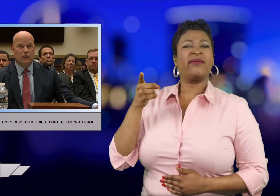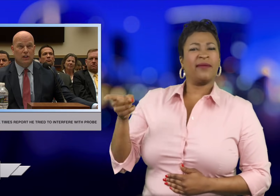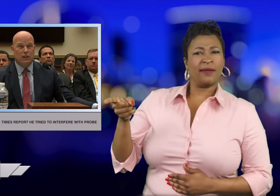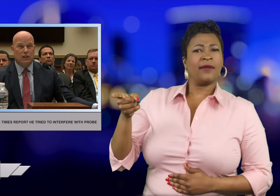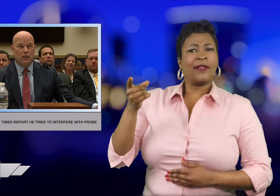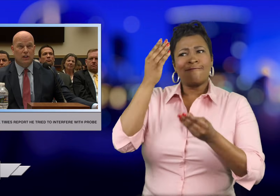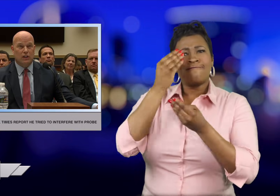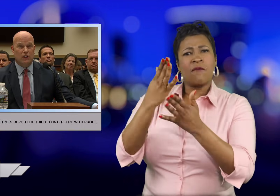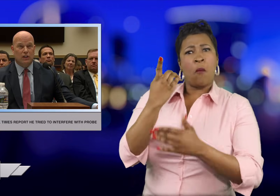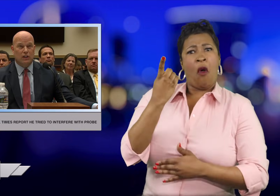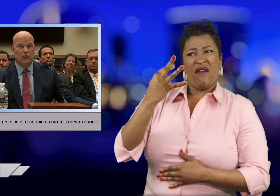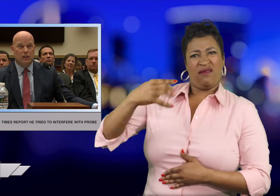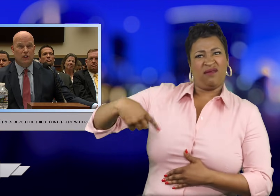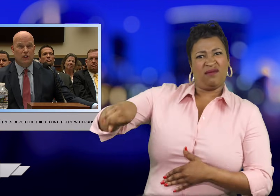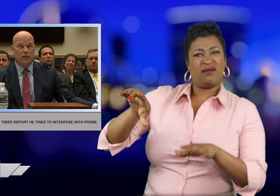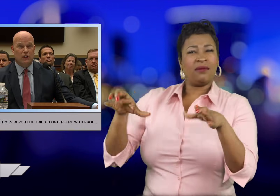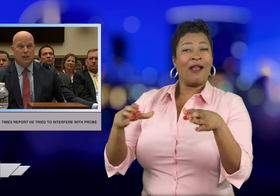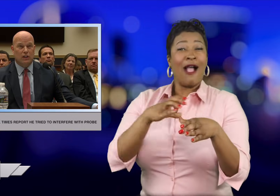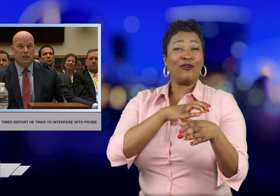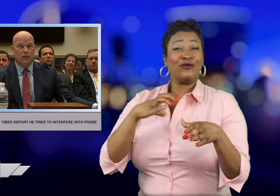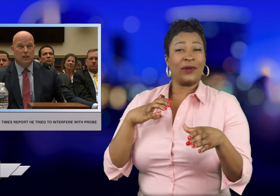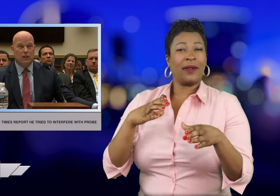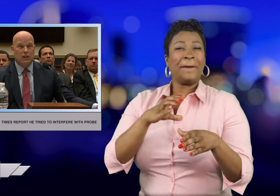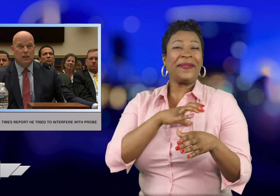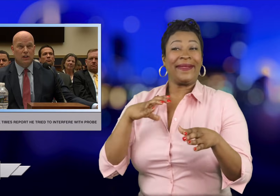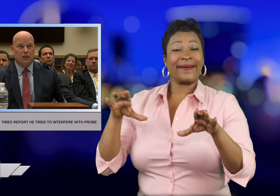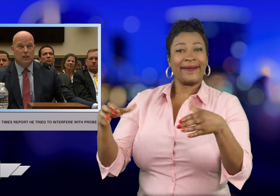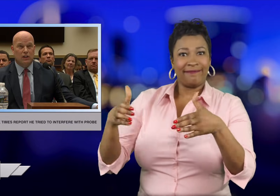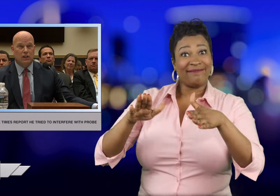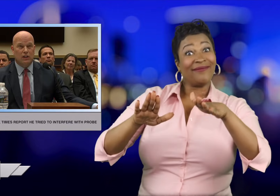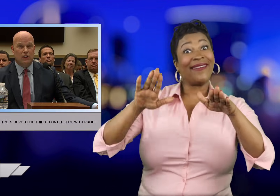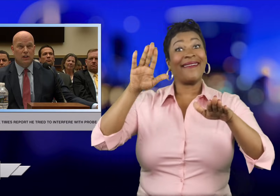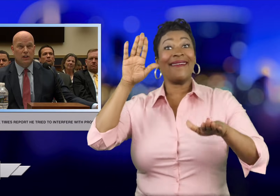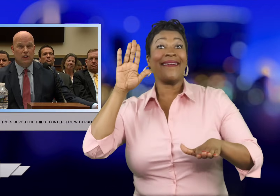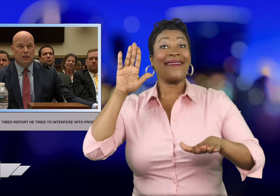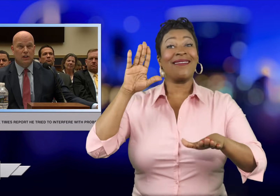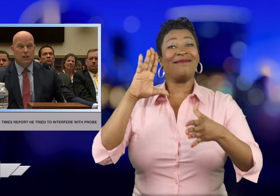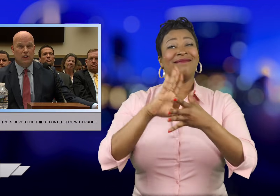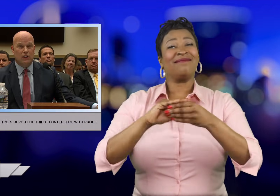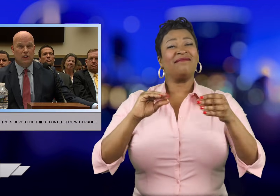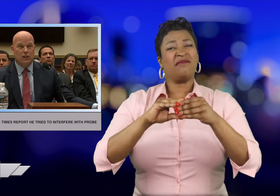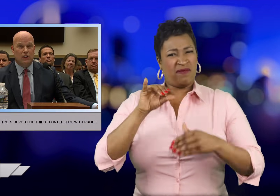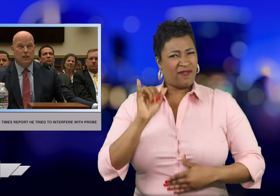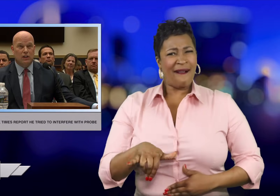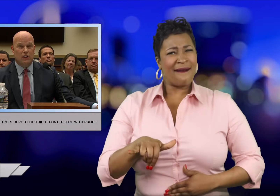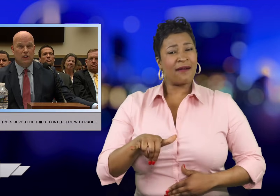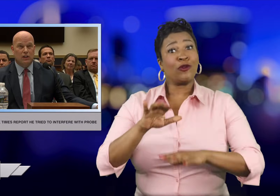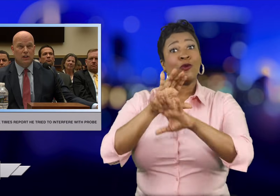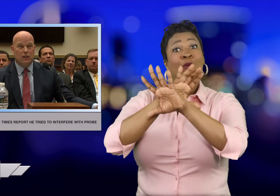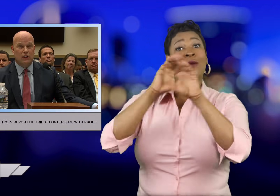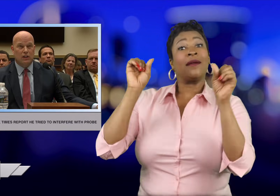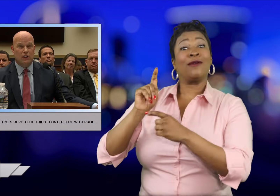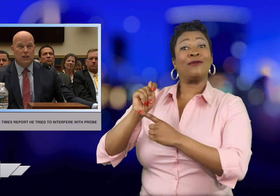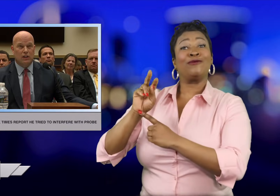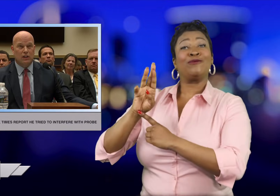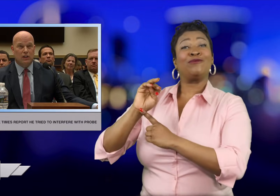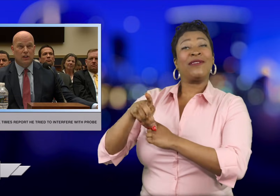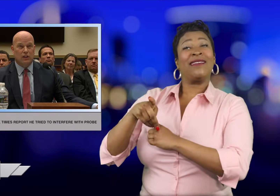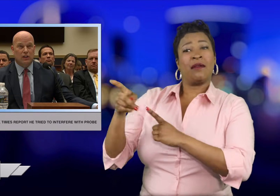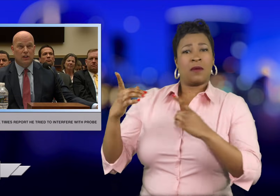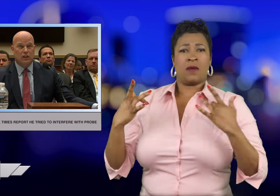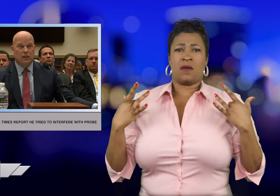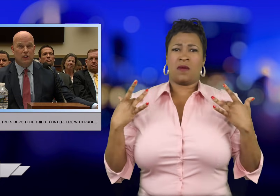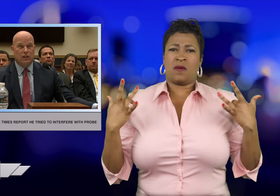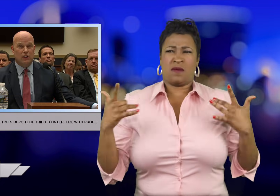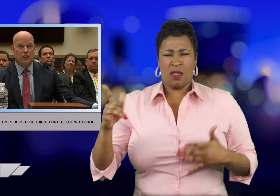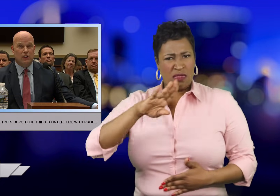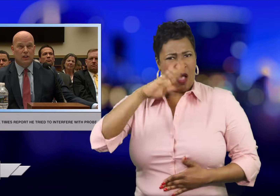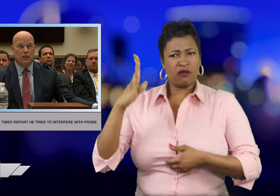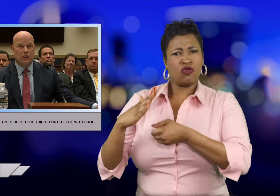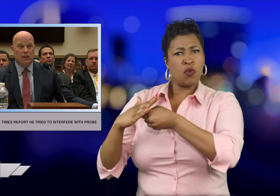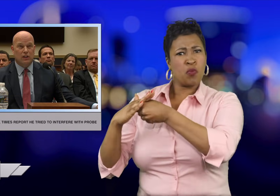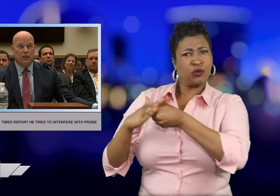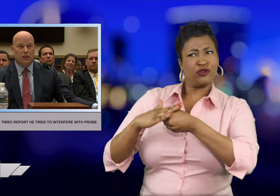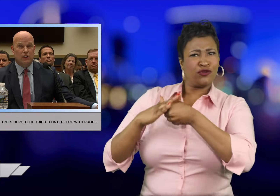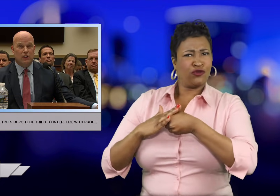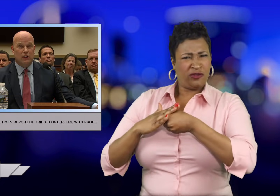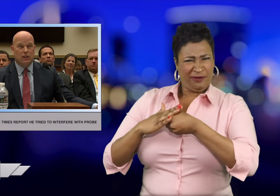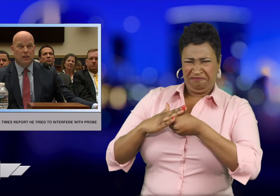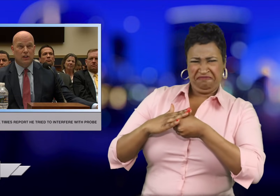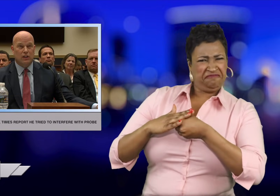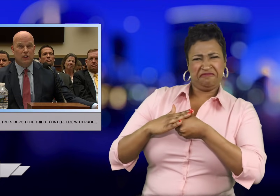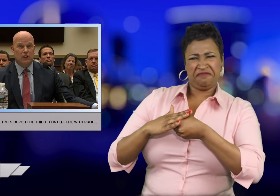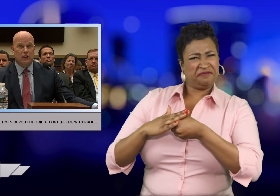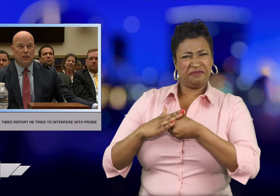He recently told a Congressional committee under oath that the President had never pressured